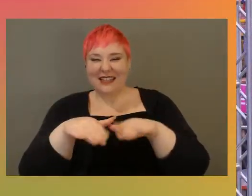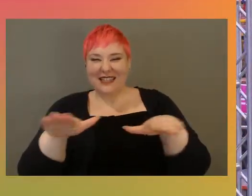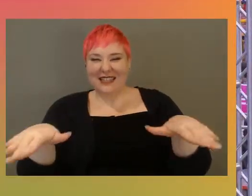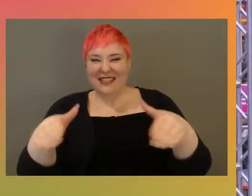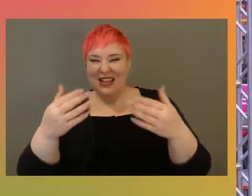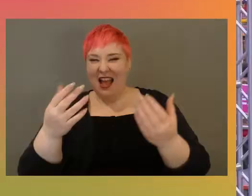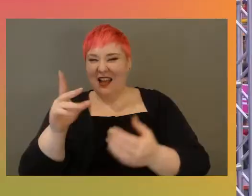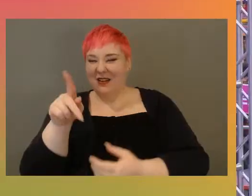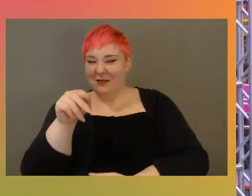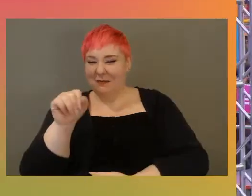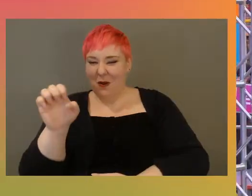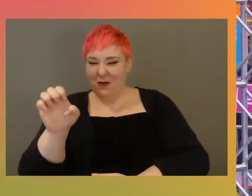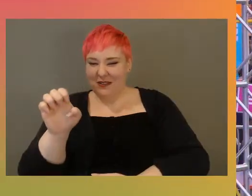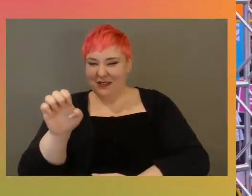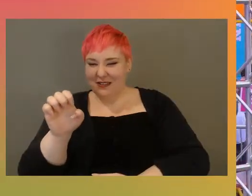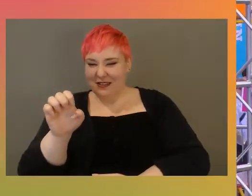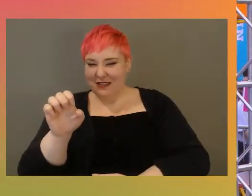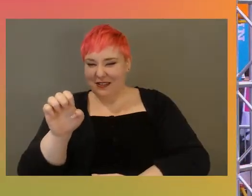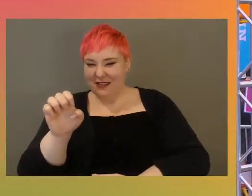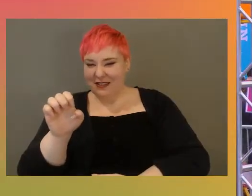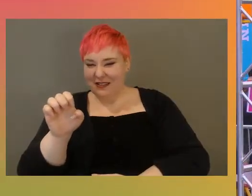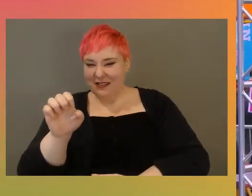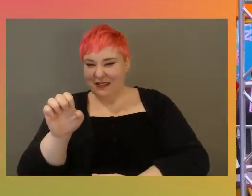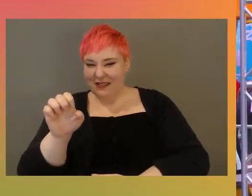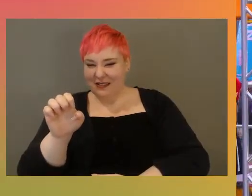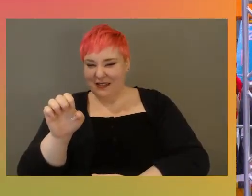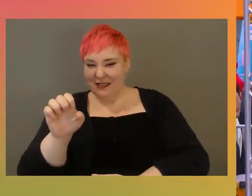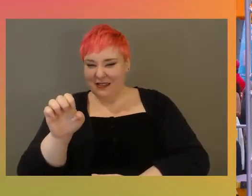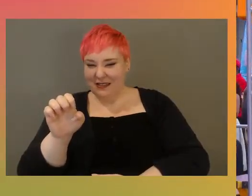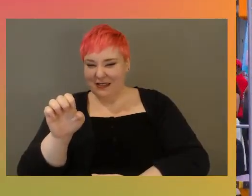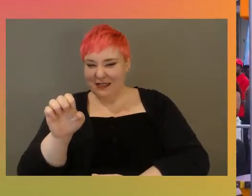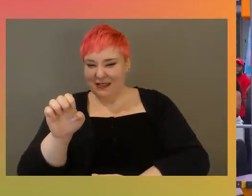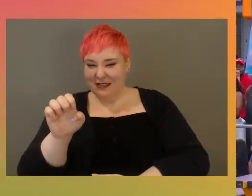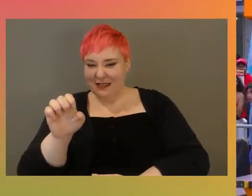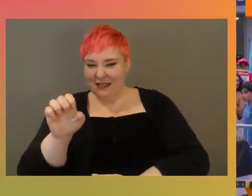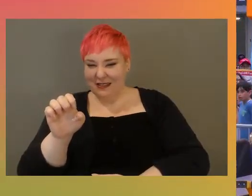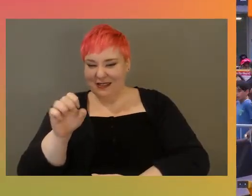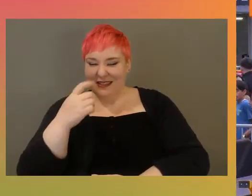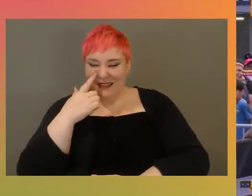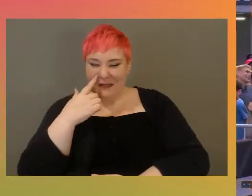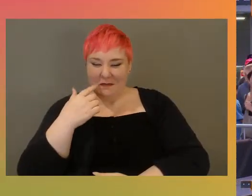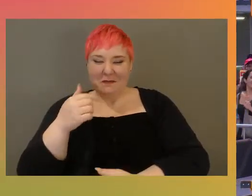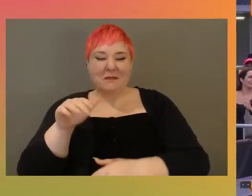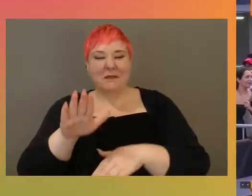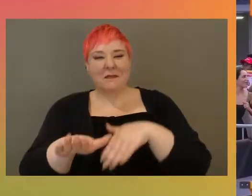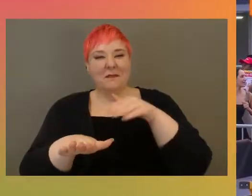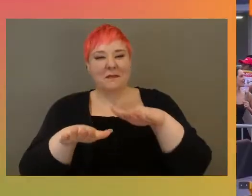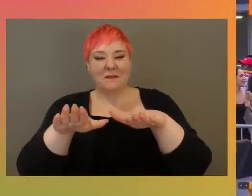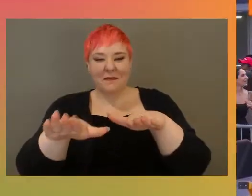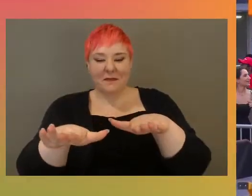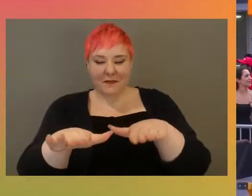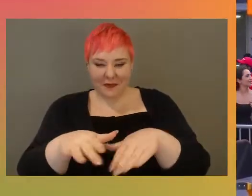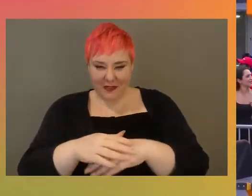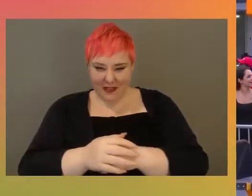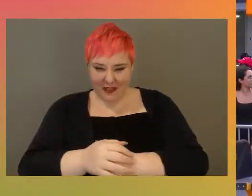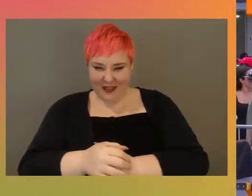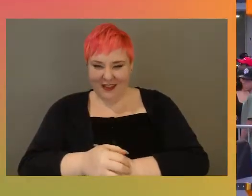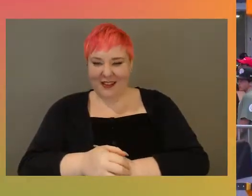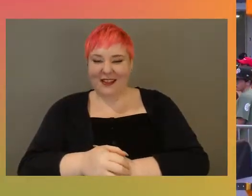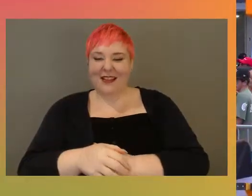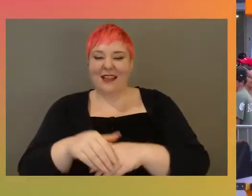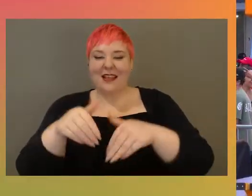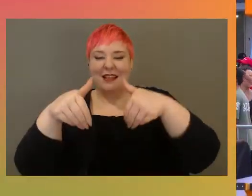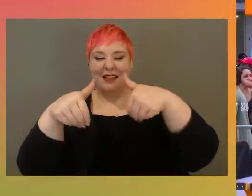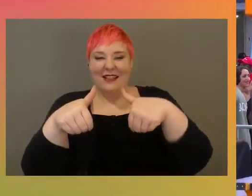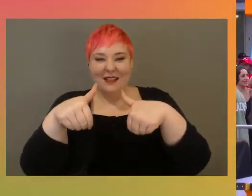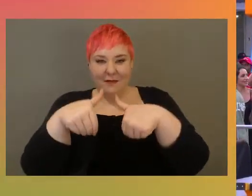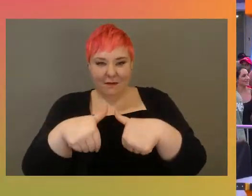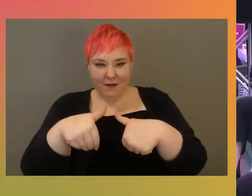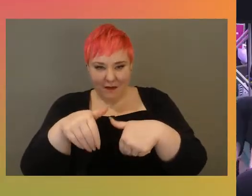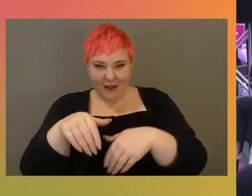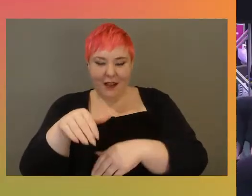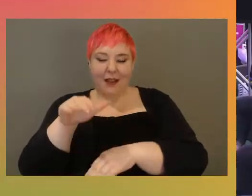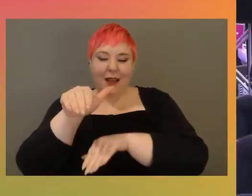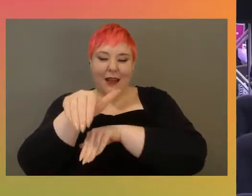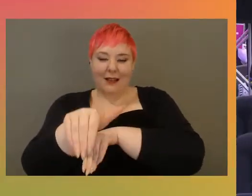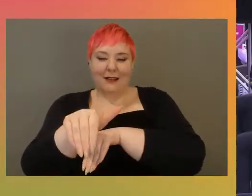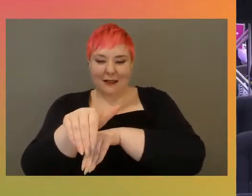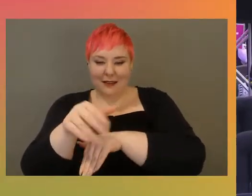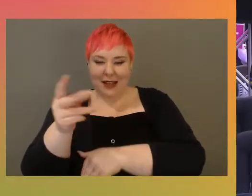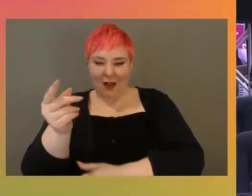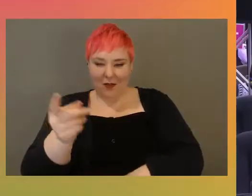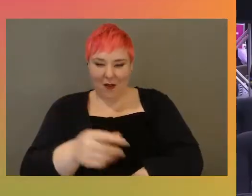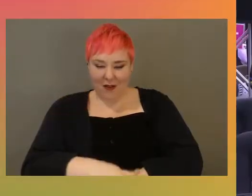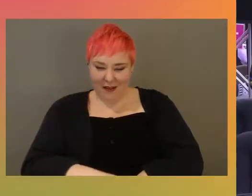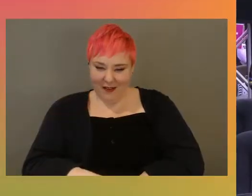AND THE CHILD'S POSE.